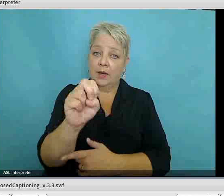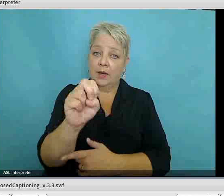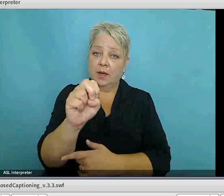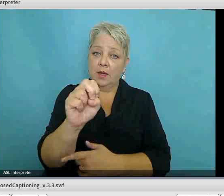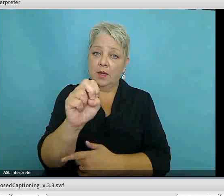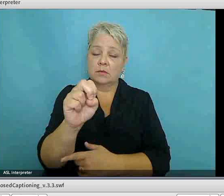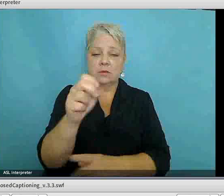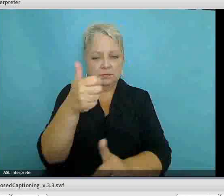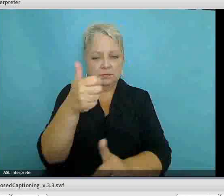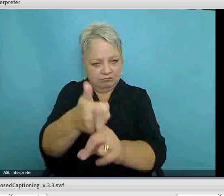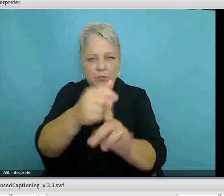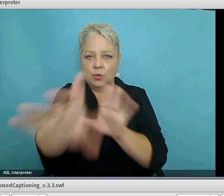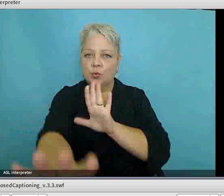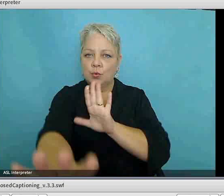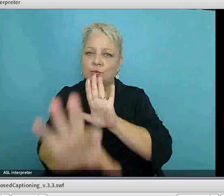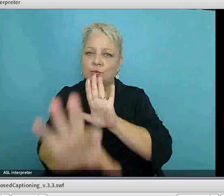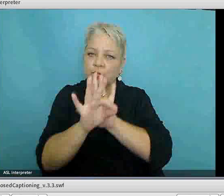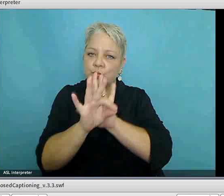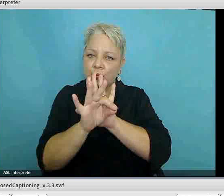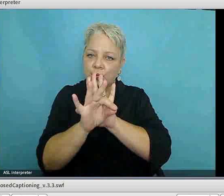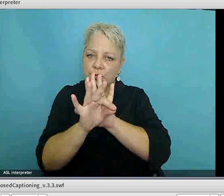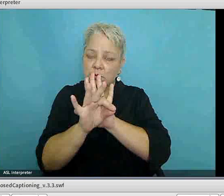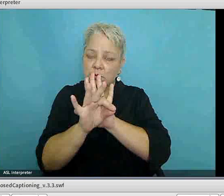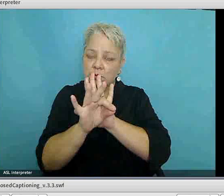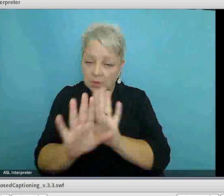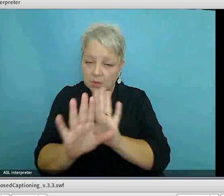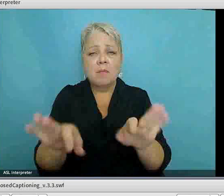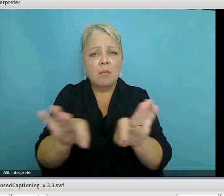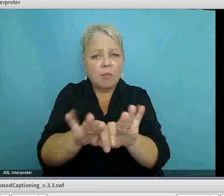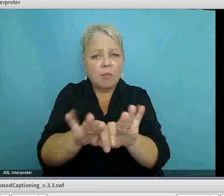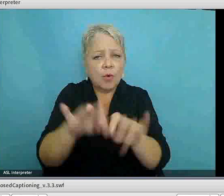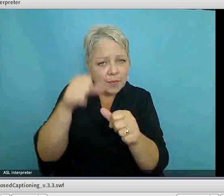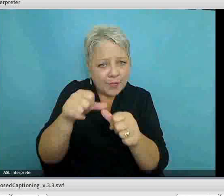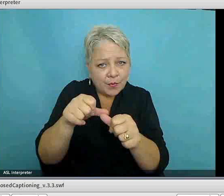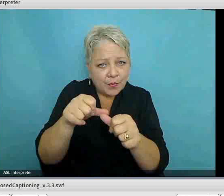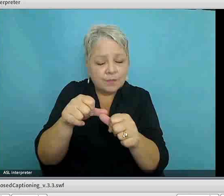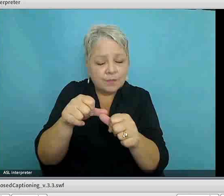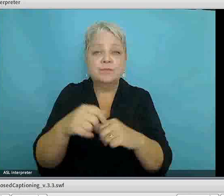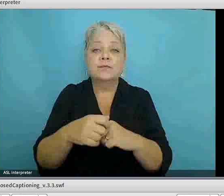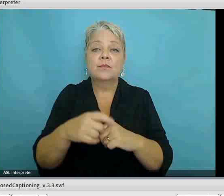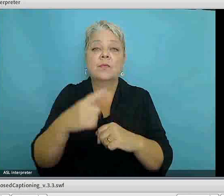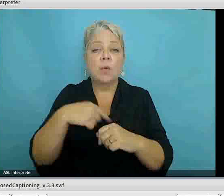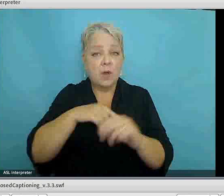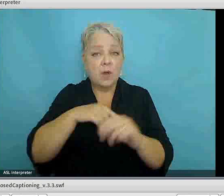It's important to know that the members that we're developing this program for do have